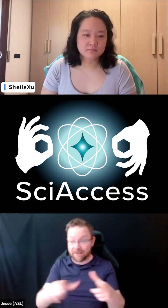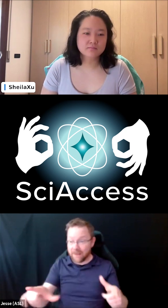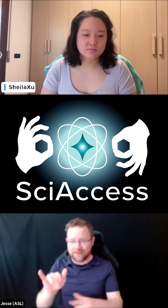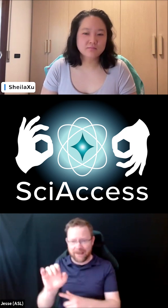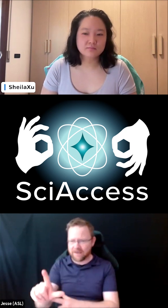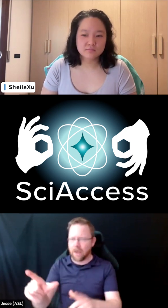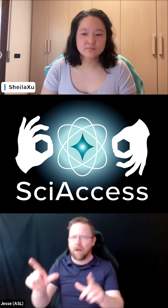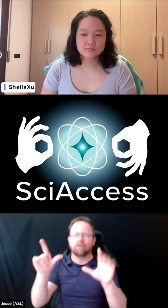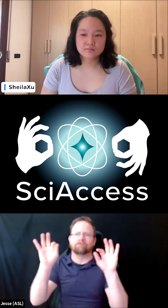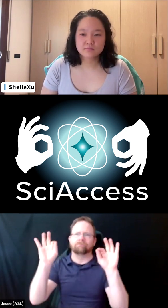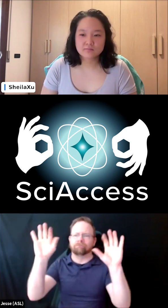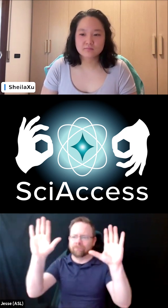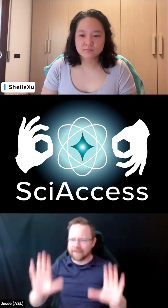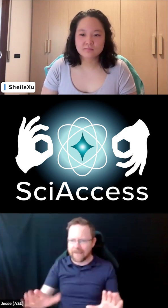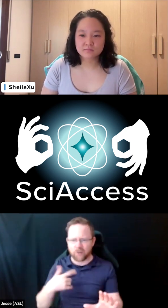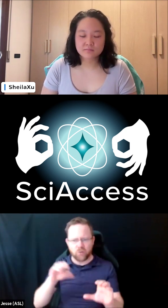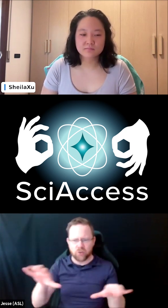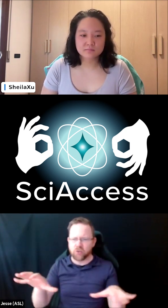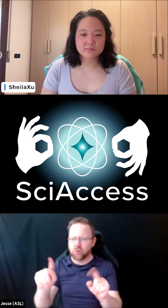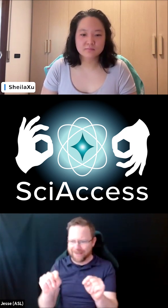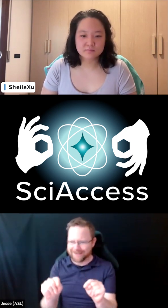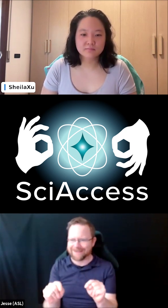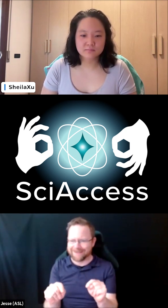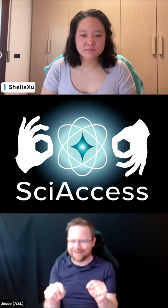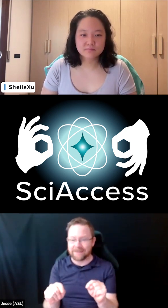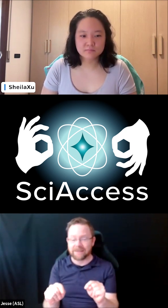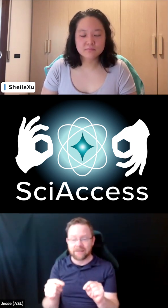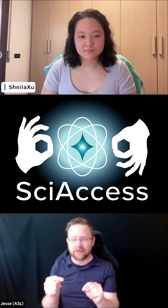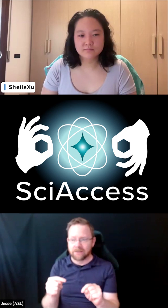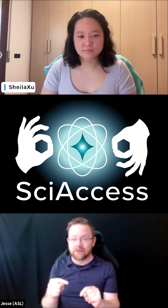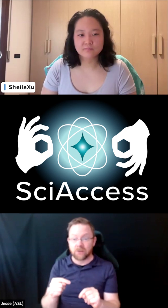We put up as hearing people a lot of barriers in our heads